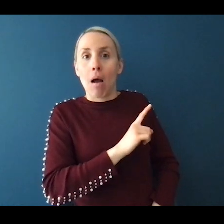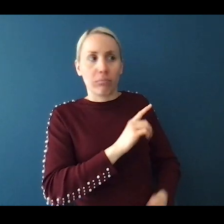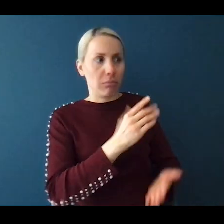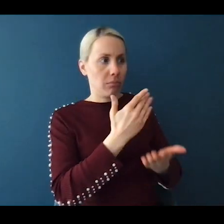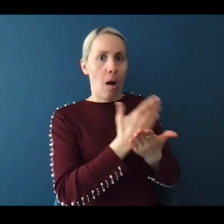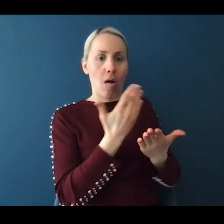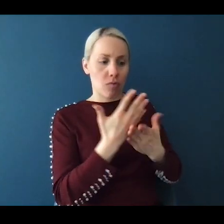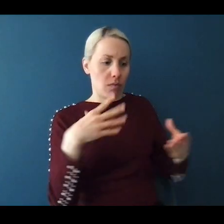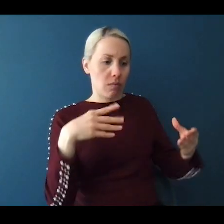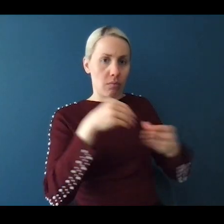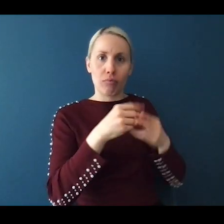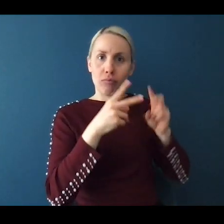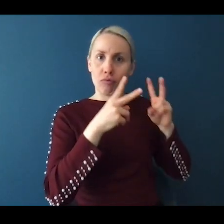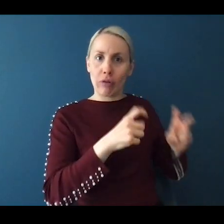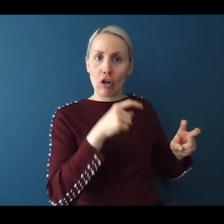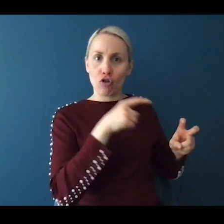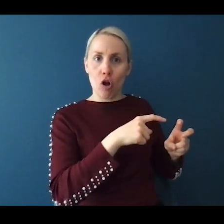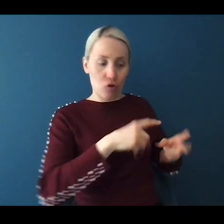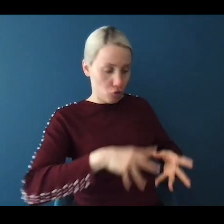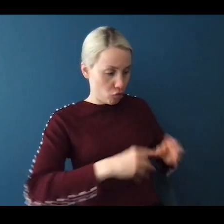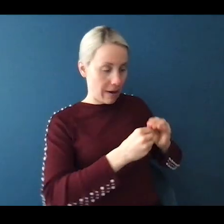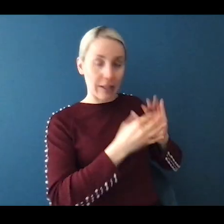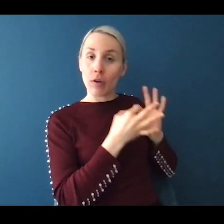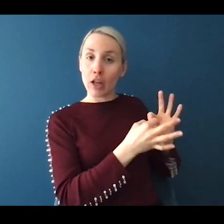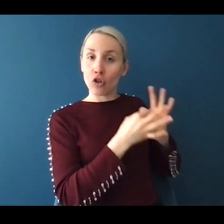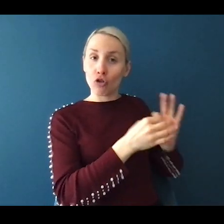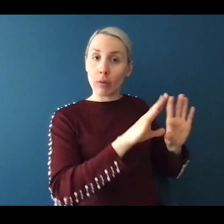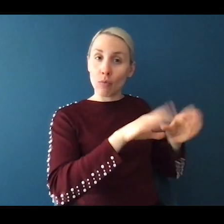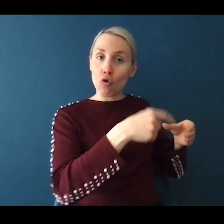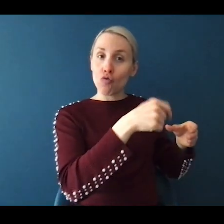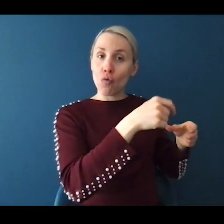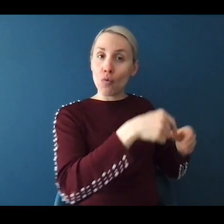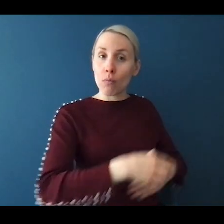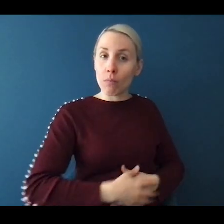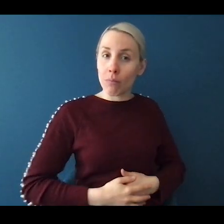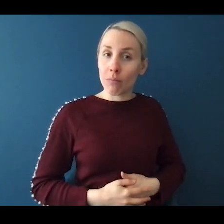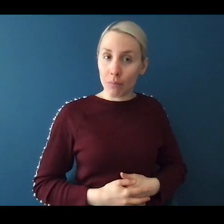but it was part of also developing a relationship with the group many of the photographs